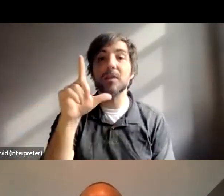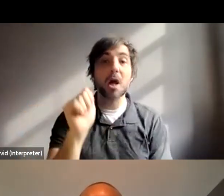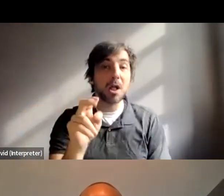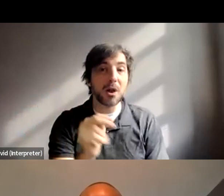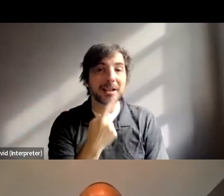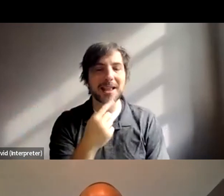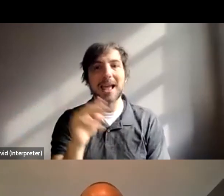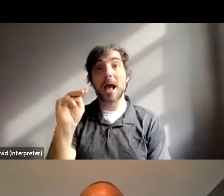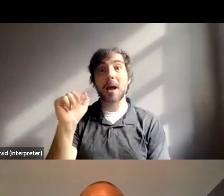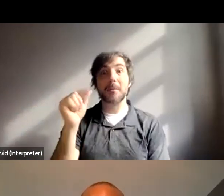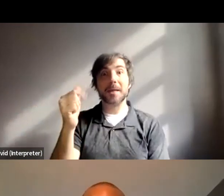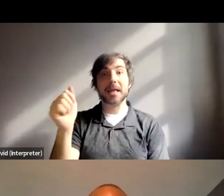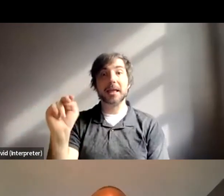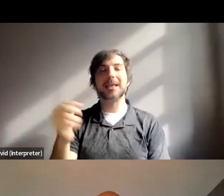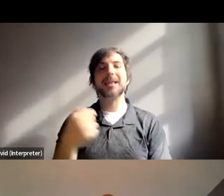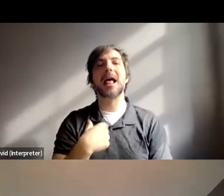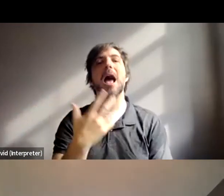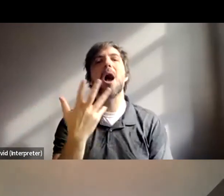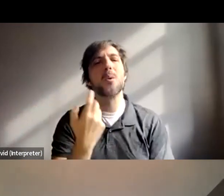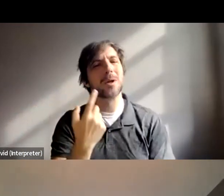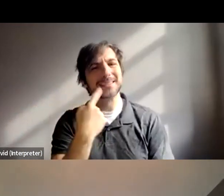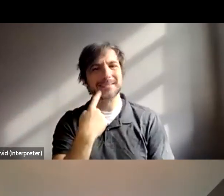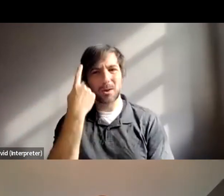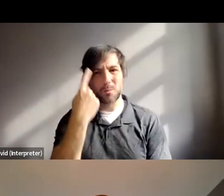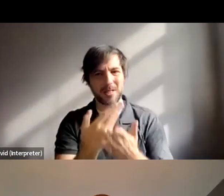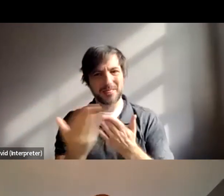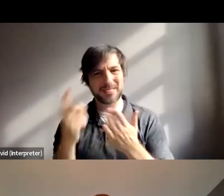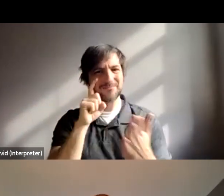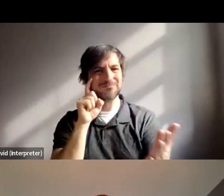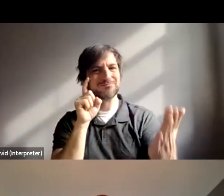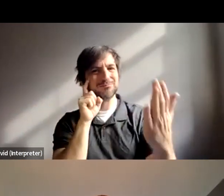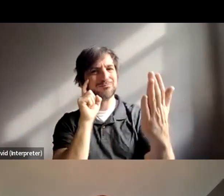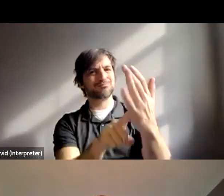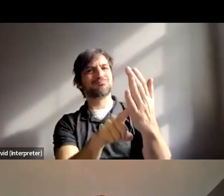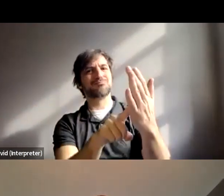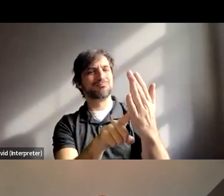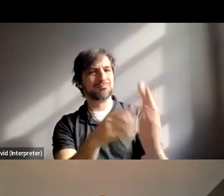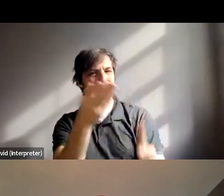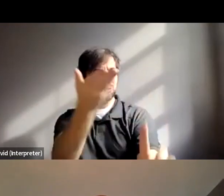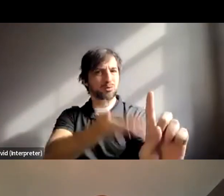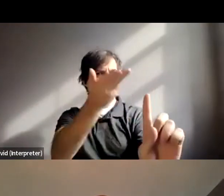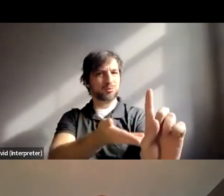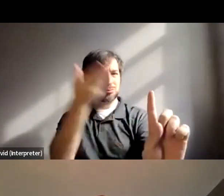, I want to take a second to recognize how fantastic you are.